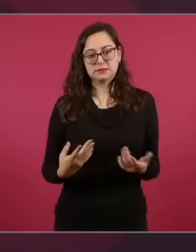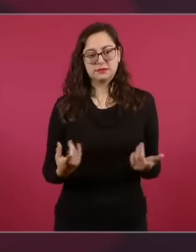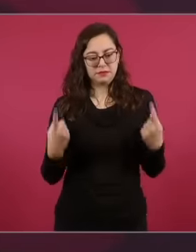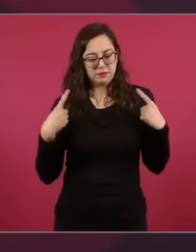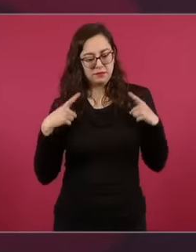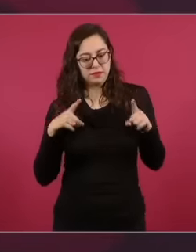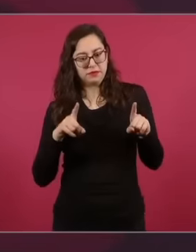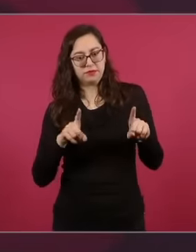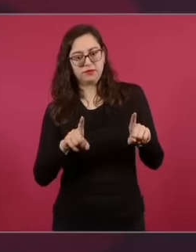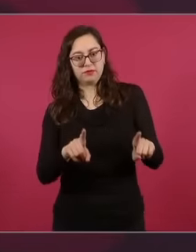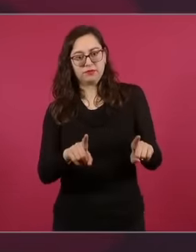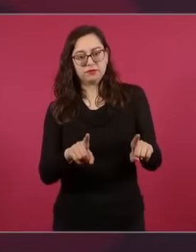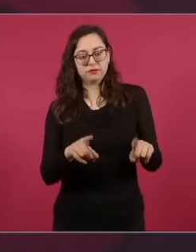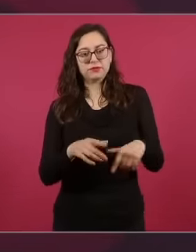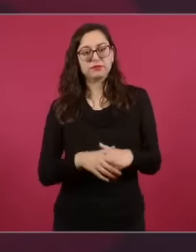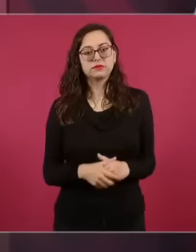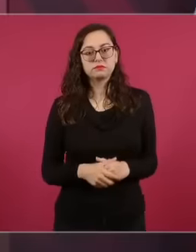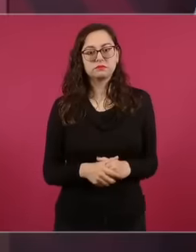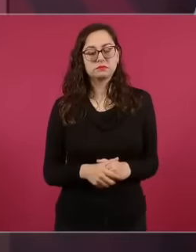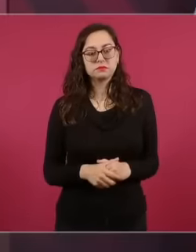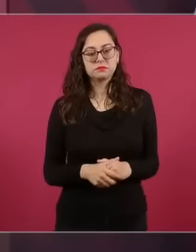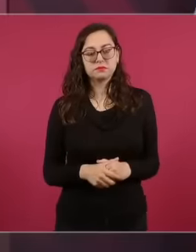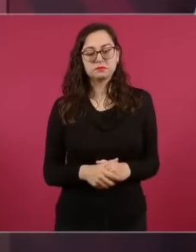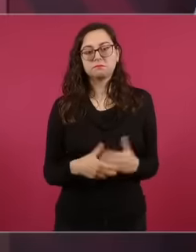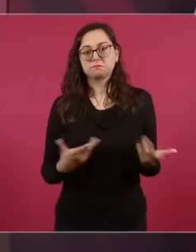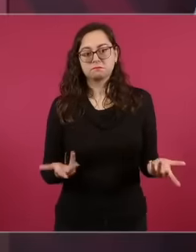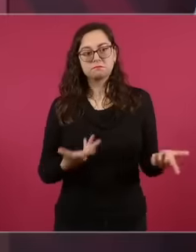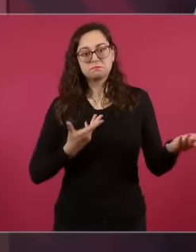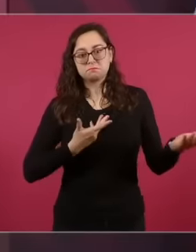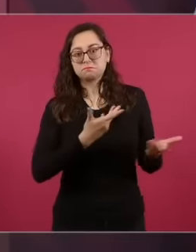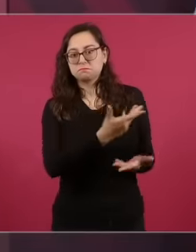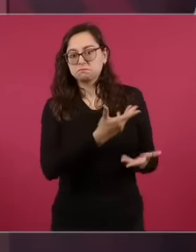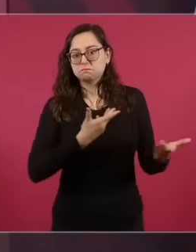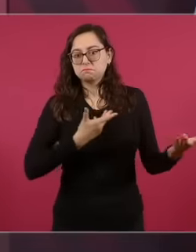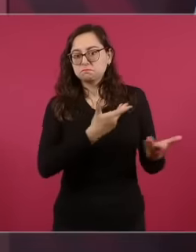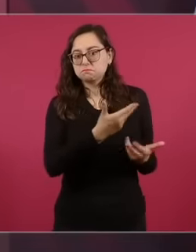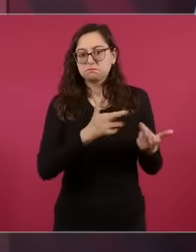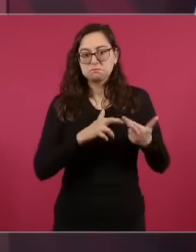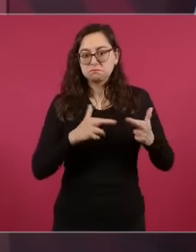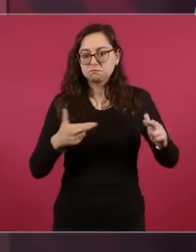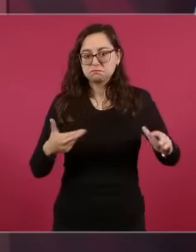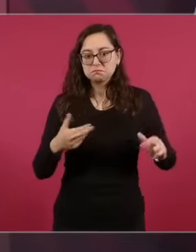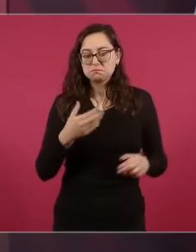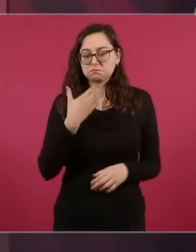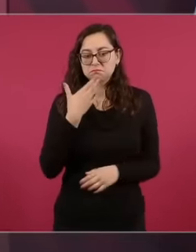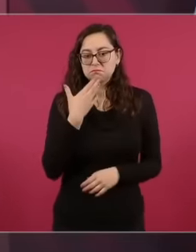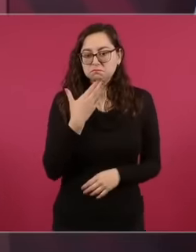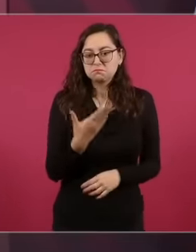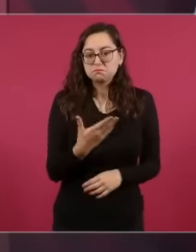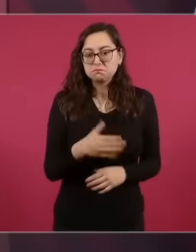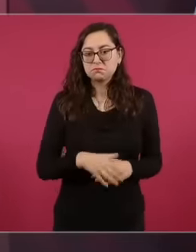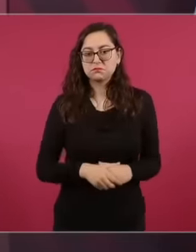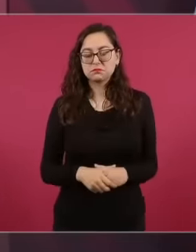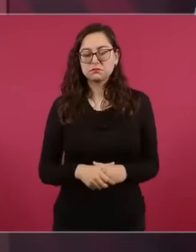executive branch. president of Mexico F well, relations then changes occur with